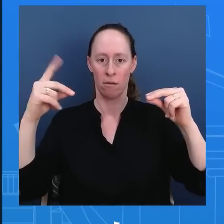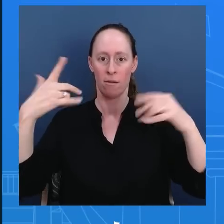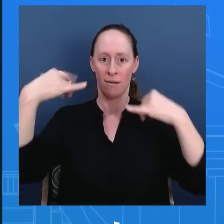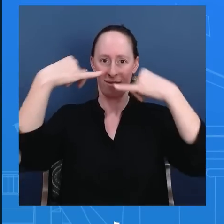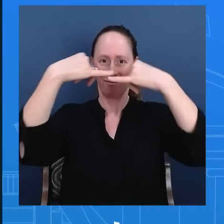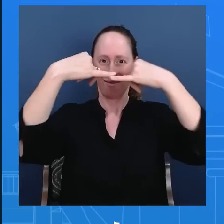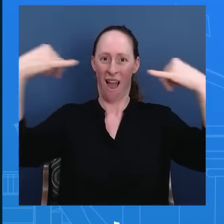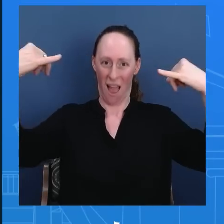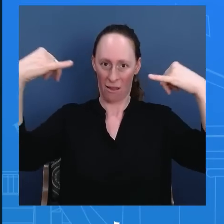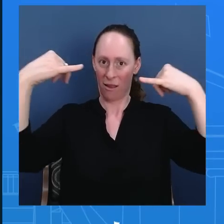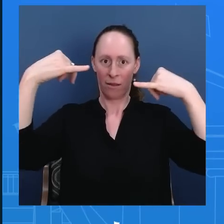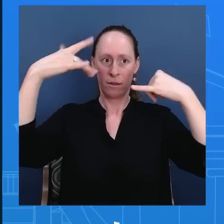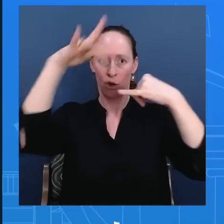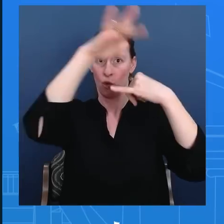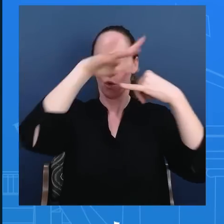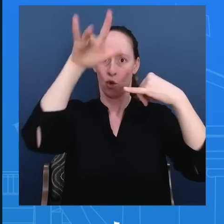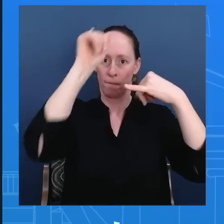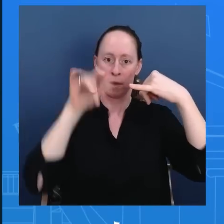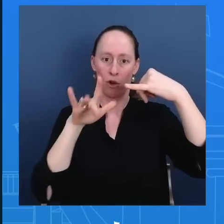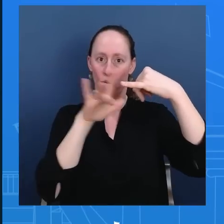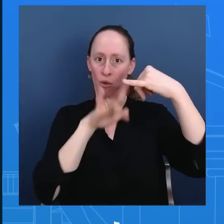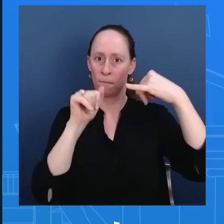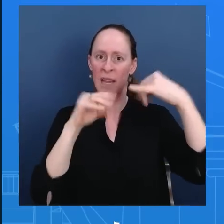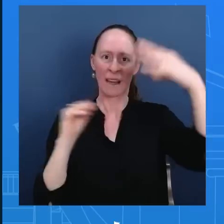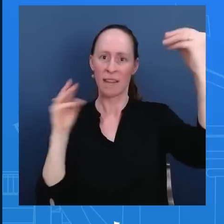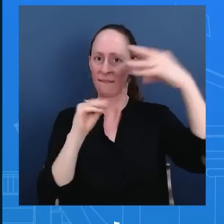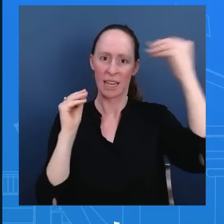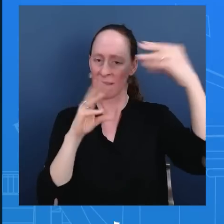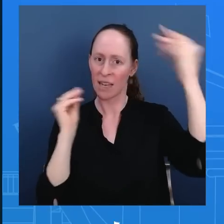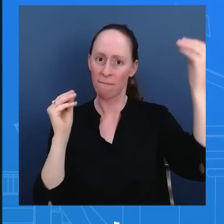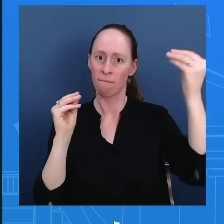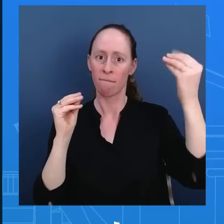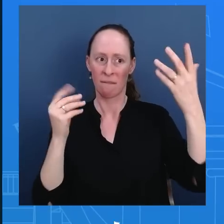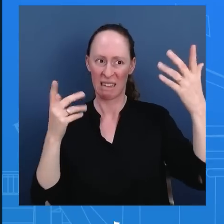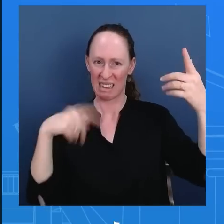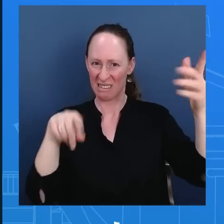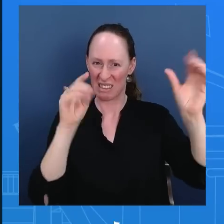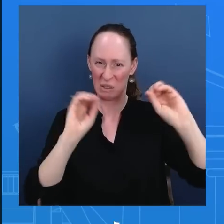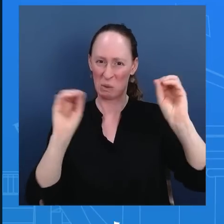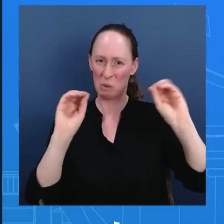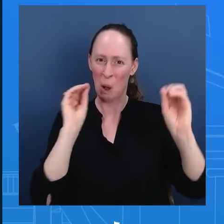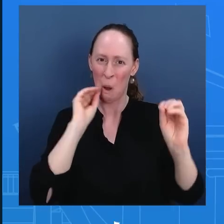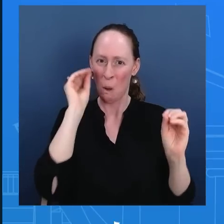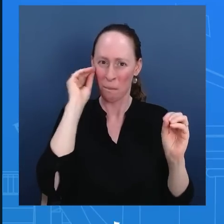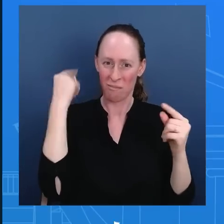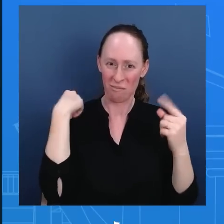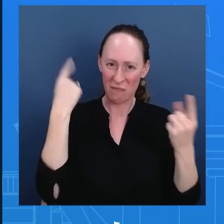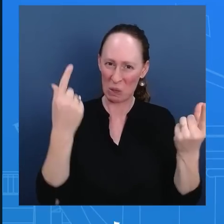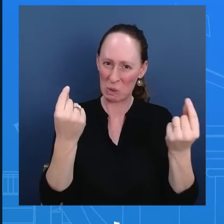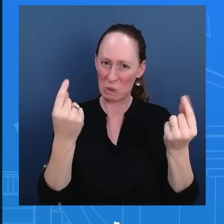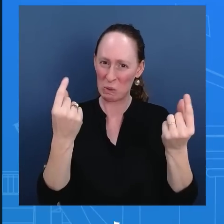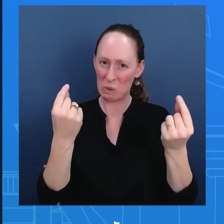certainly, views from the Israeli government. We get their views on things